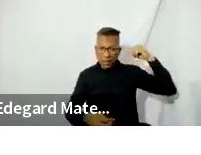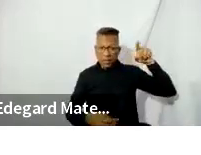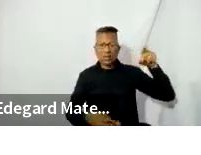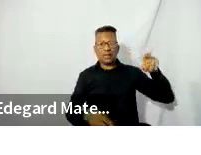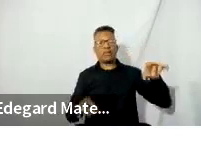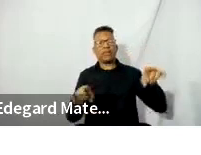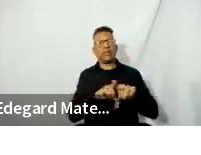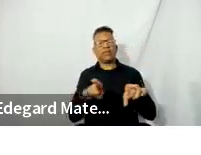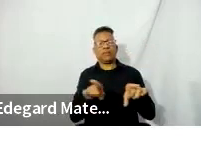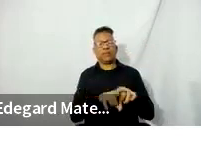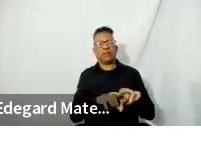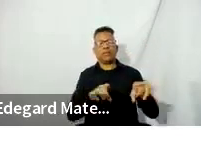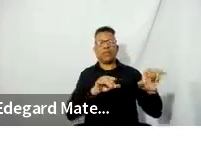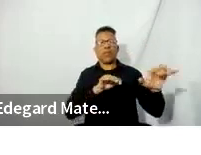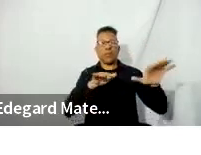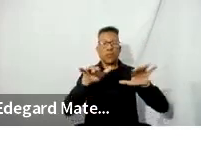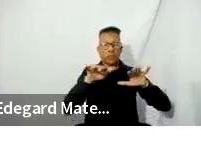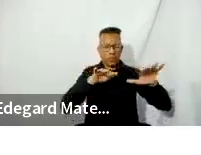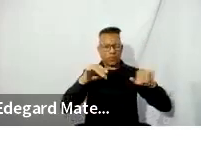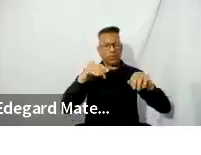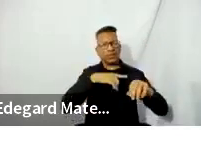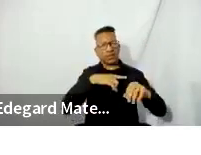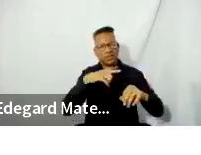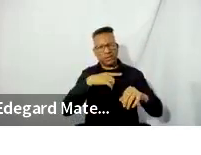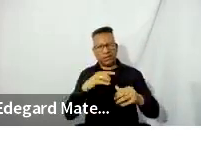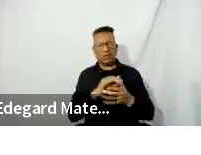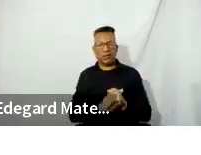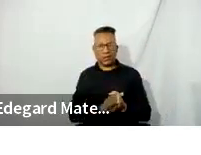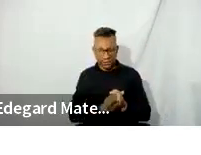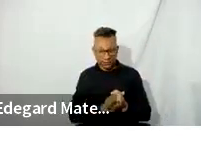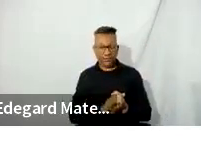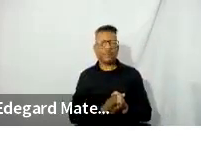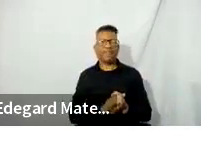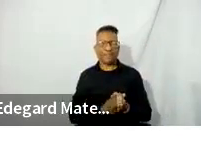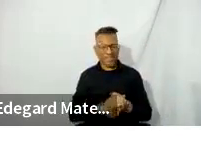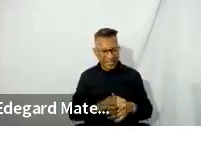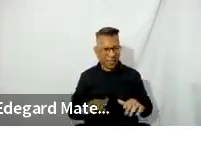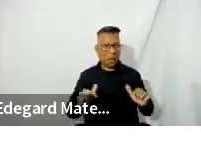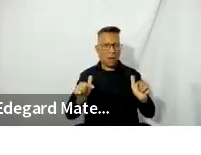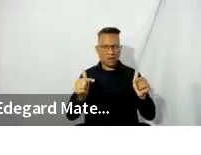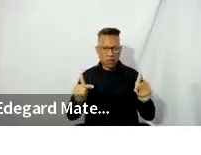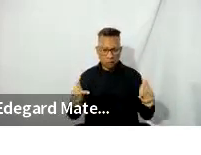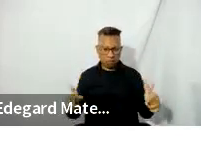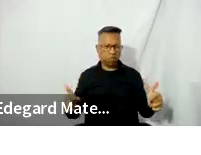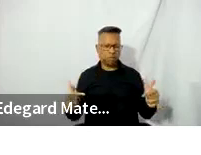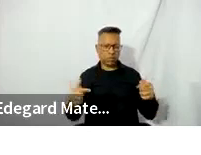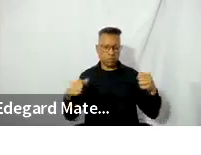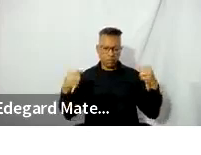movement. self self movements. self movement, of matter self movement, of matter, cell phone movement